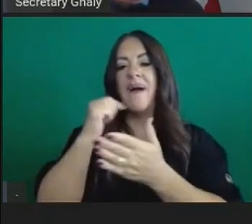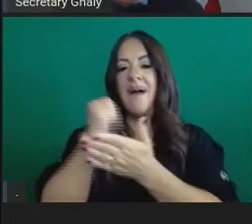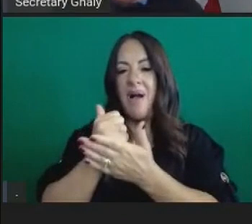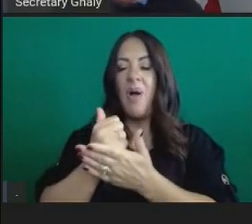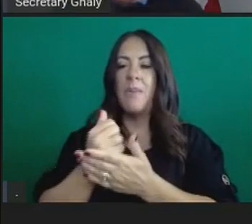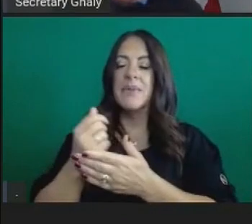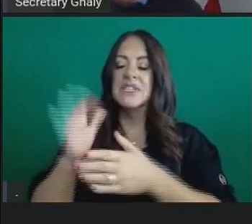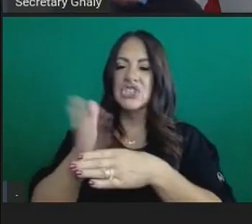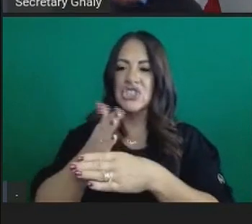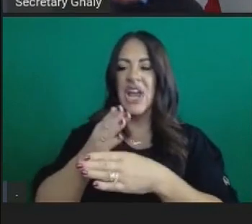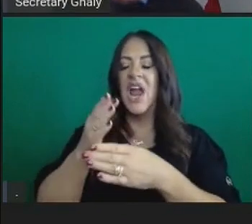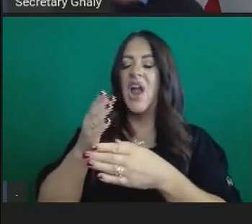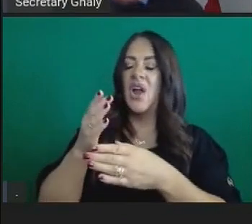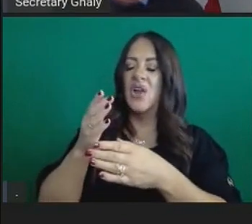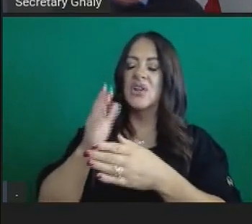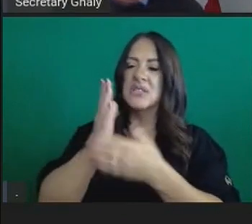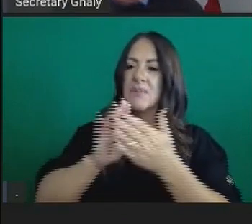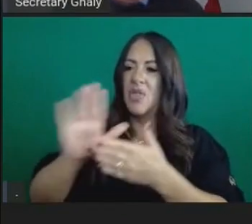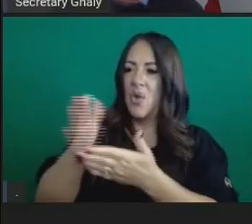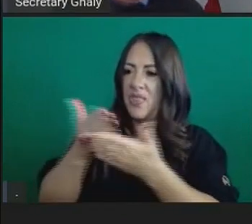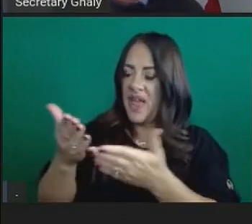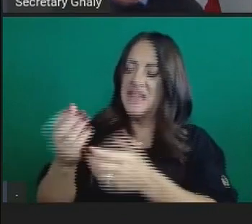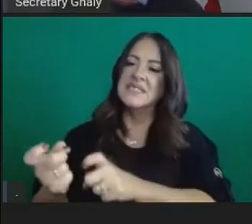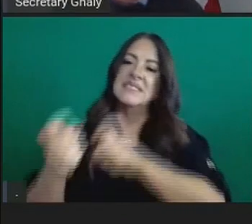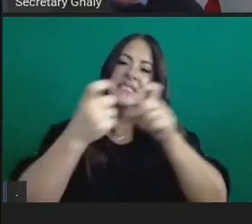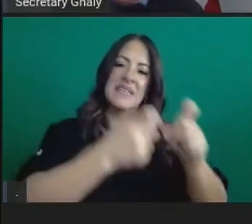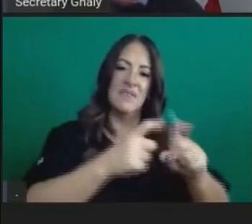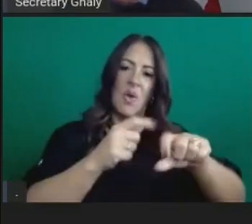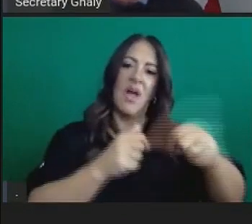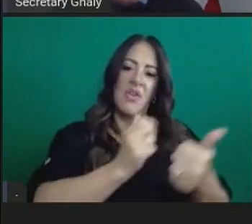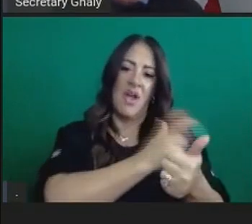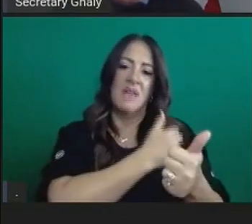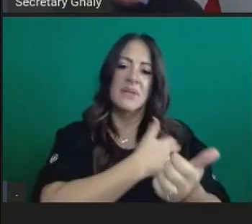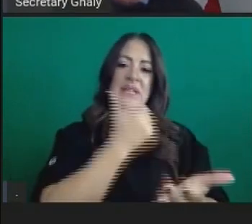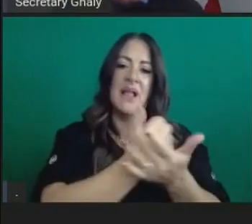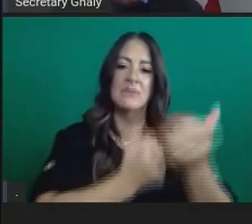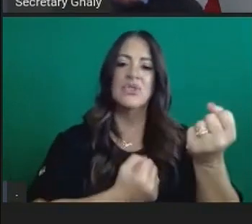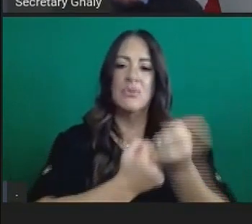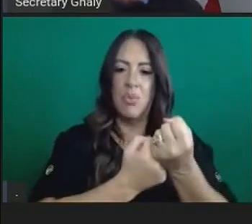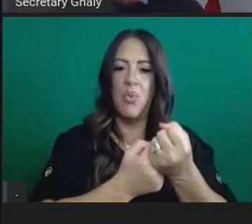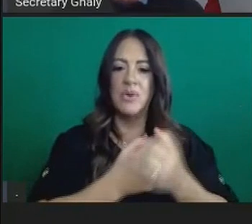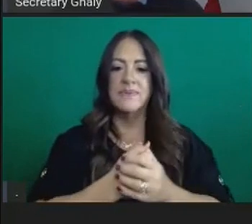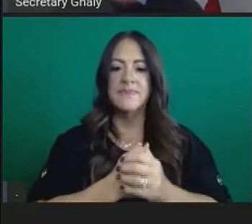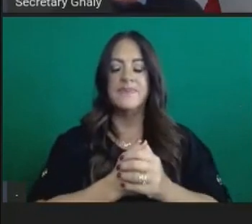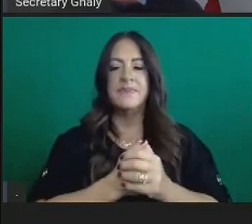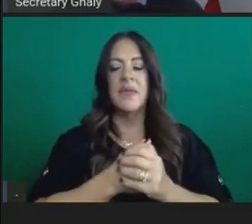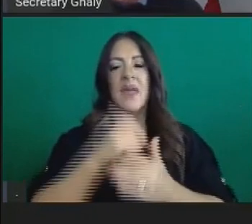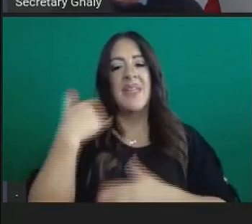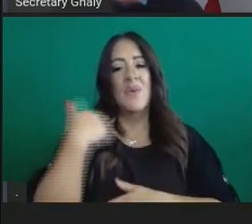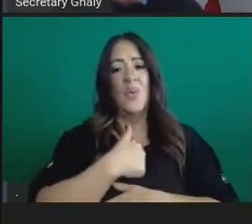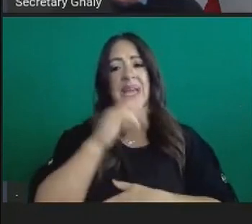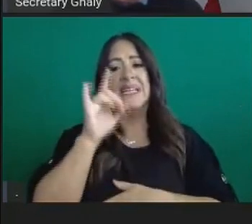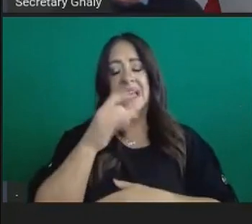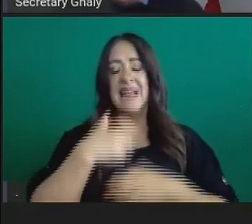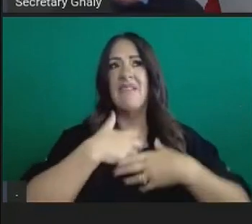OPERATIONS THIS IS SOMETHING THAT WE HAVE BEEN HAVING MANY ACTION MANY DISCUSSIONS LATE